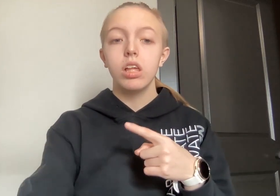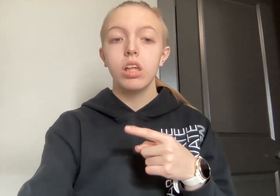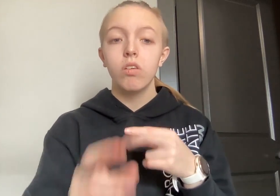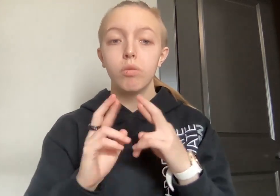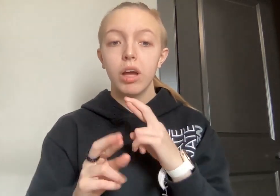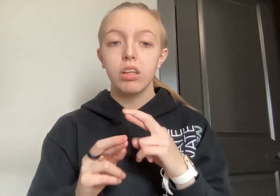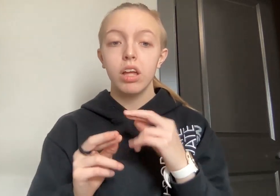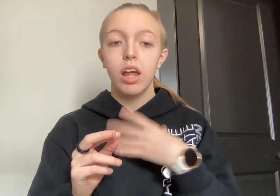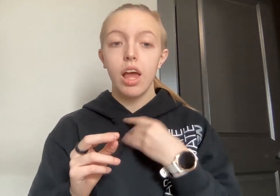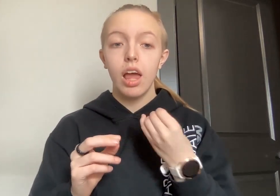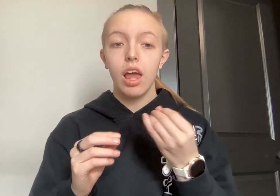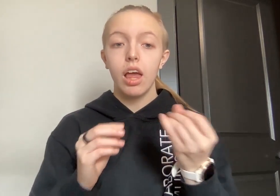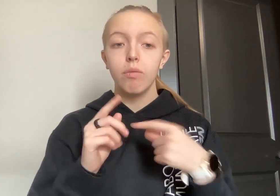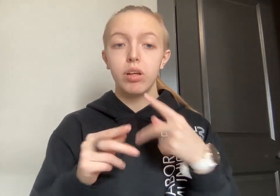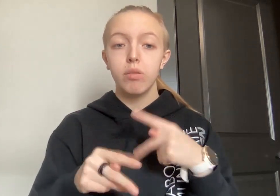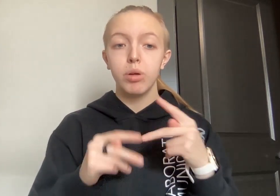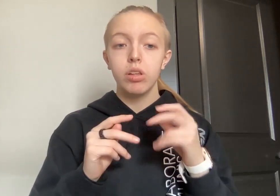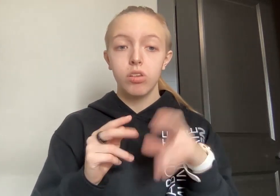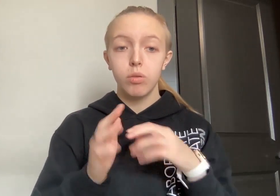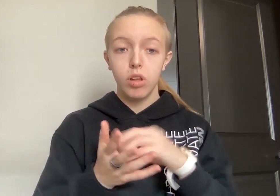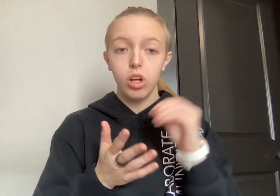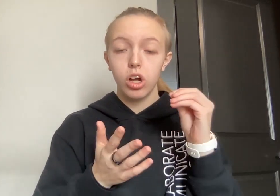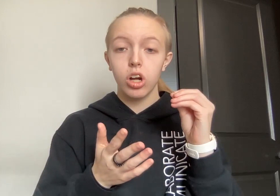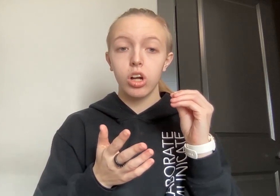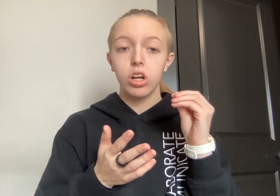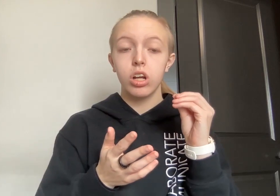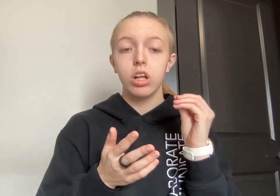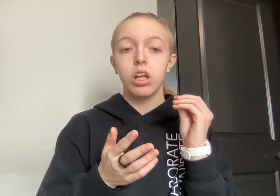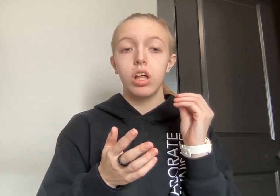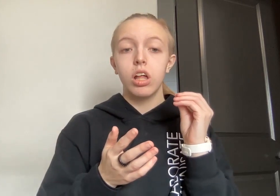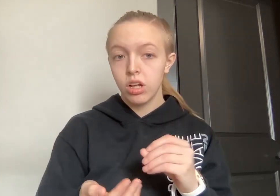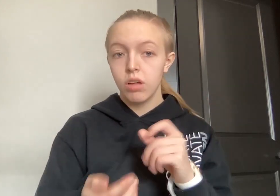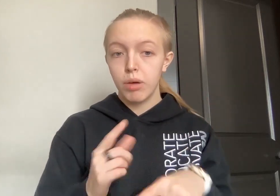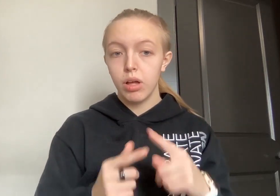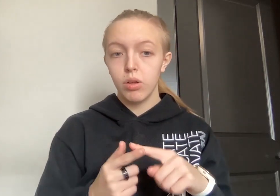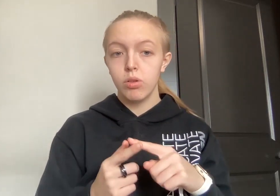be respected. And people should learn about